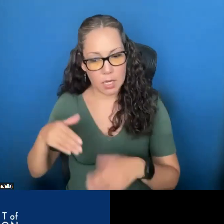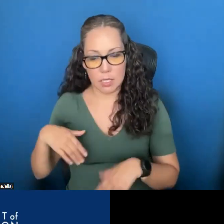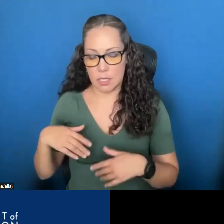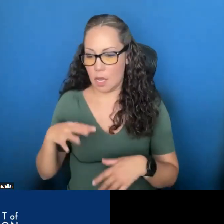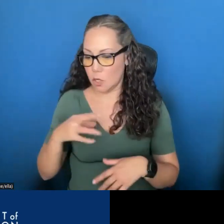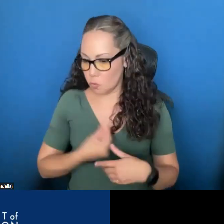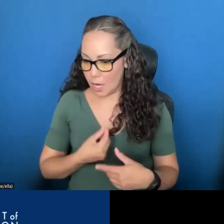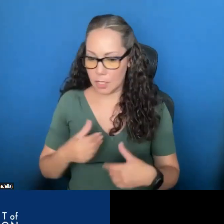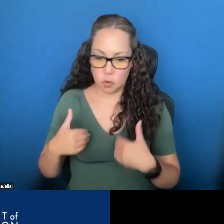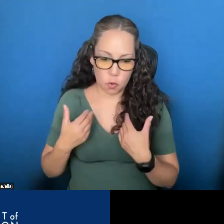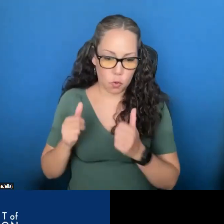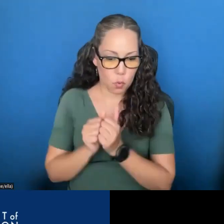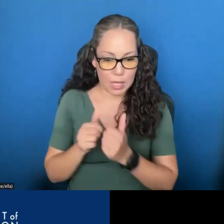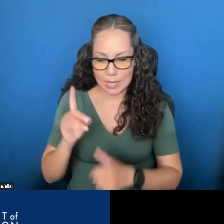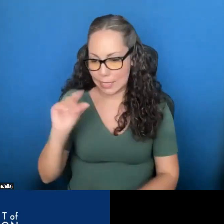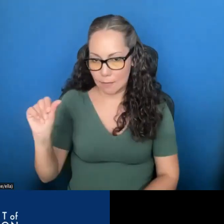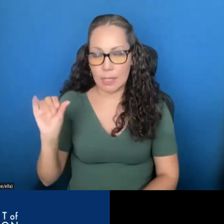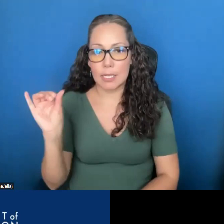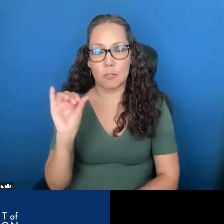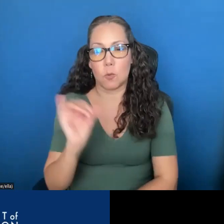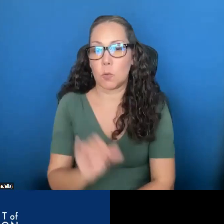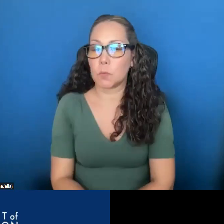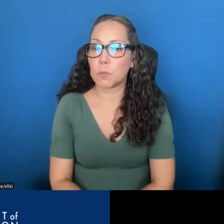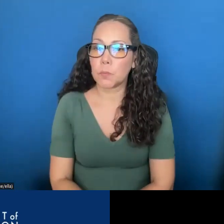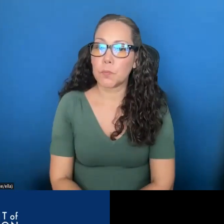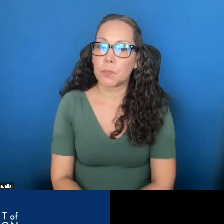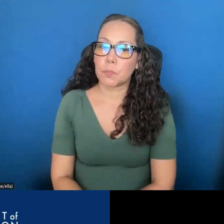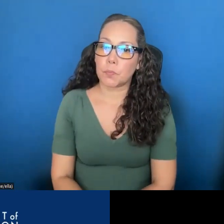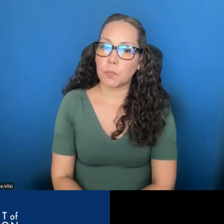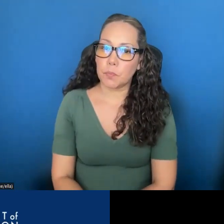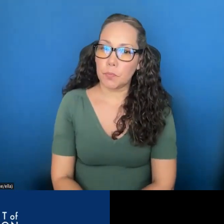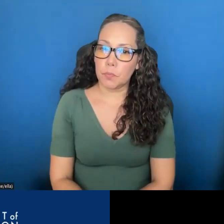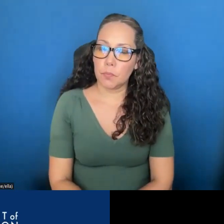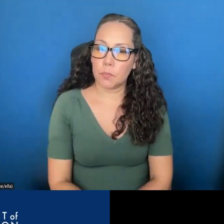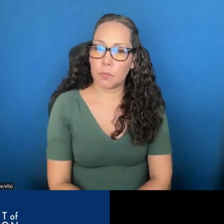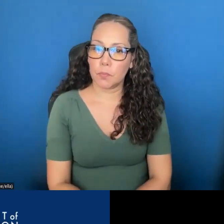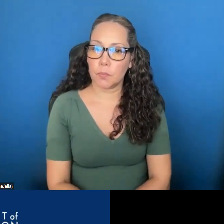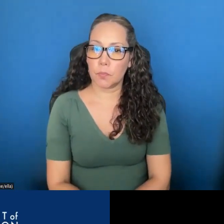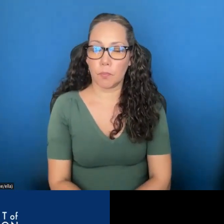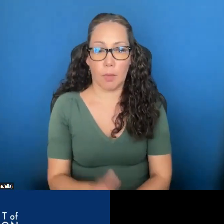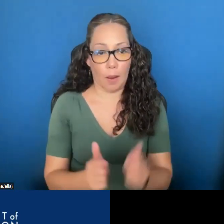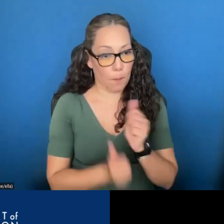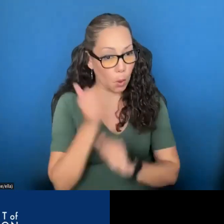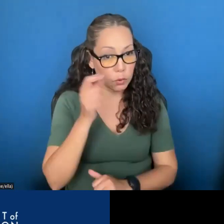conference as well lastly I'll just mention some of you most of you probably have been following